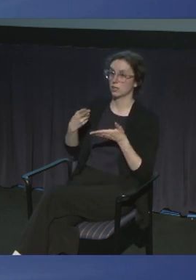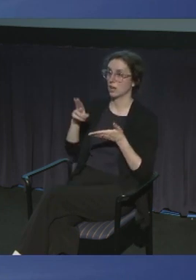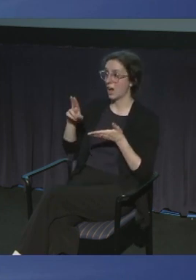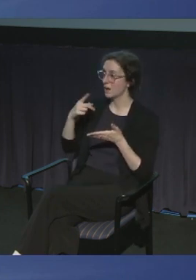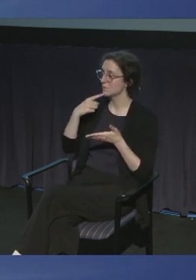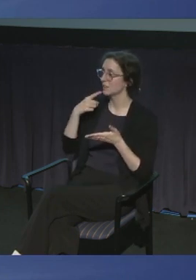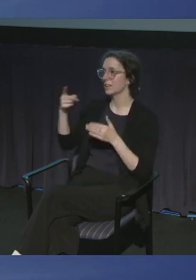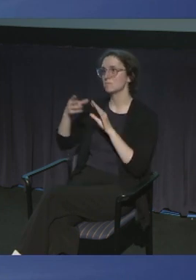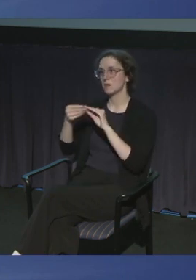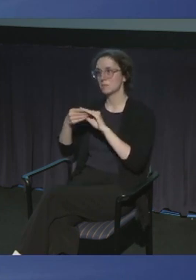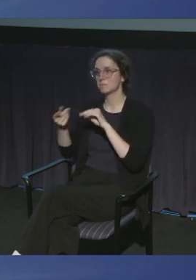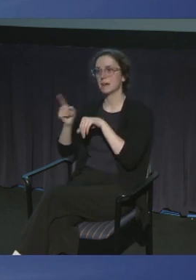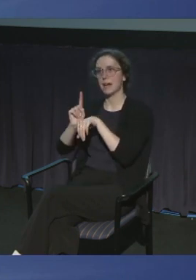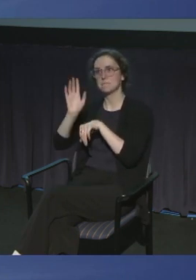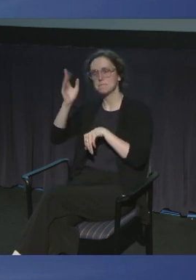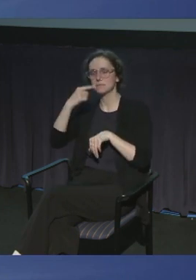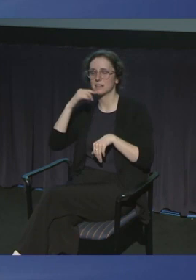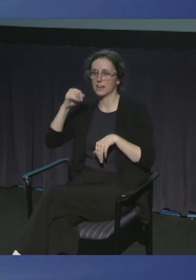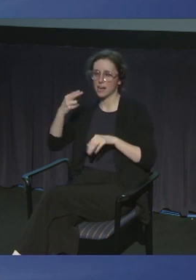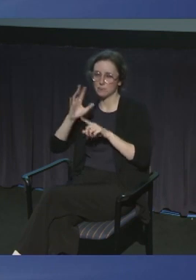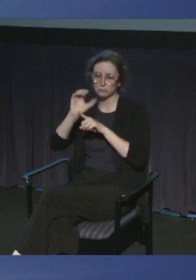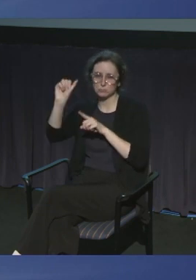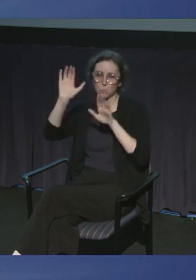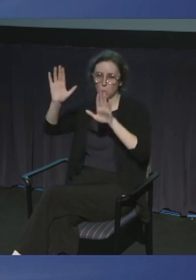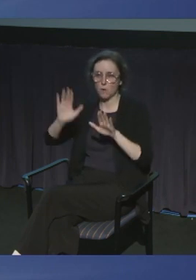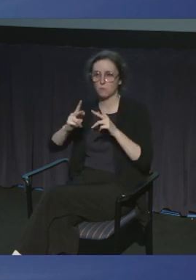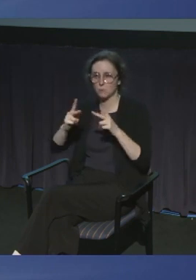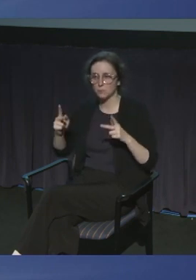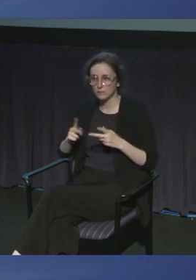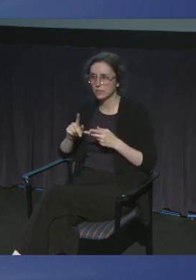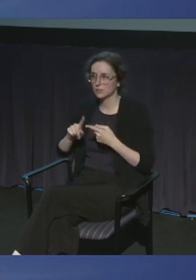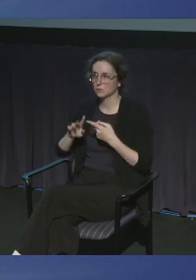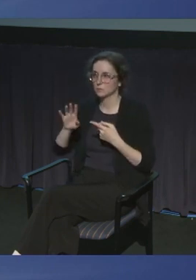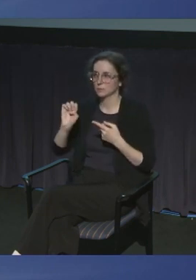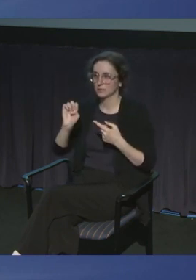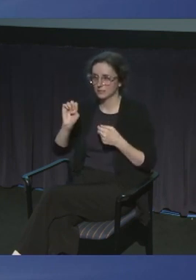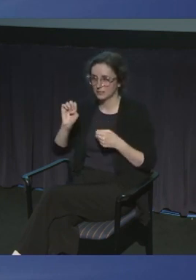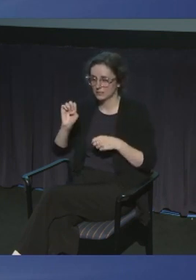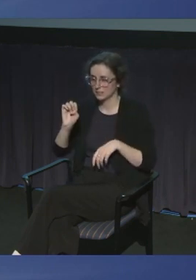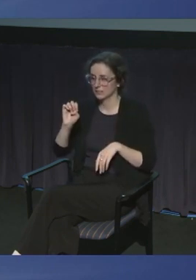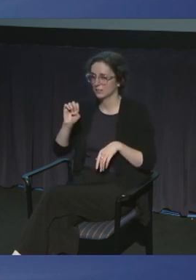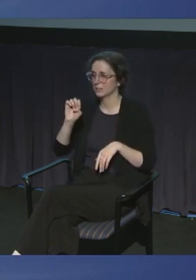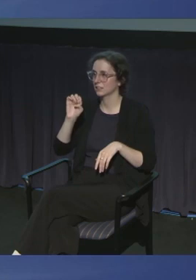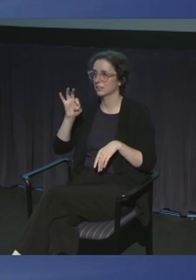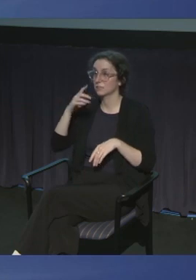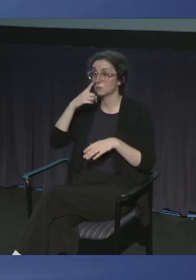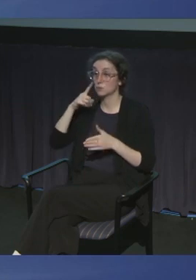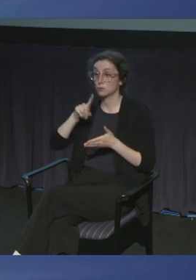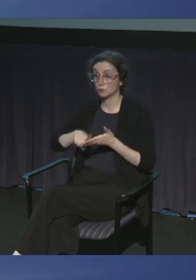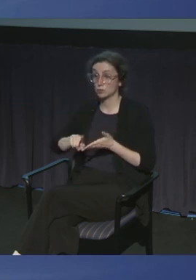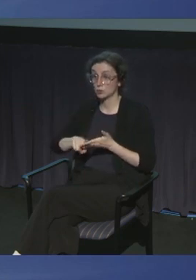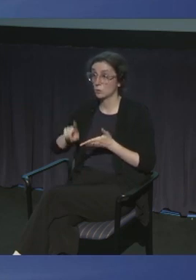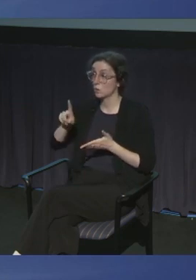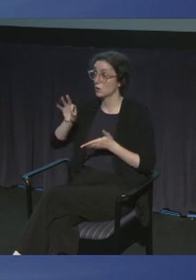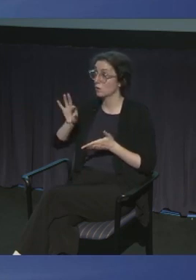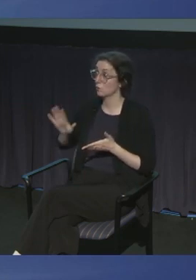HOPKINS WHEN I WAS THERE AND HE SAID NIH IS THE MOST WONDERFUL PLACE TO BE. IT RESEARCHES ONE OF YOUR TOP PRIORITIES, THERE